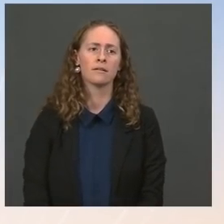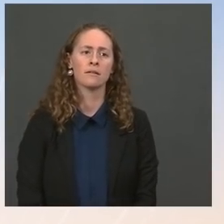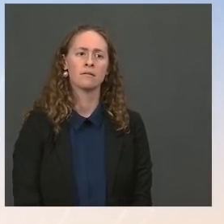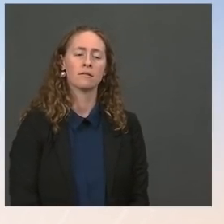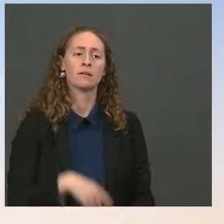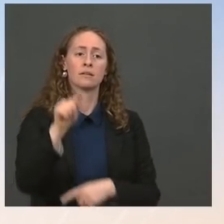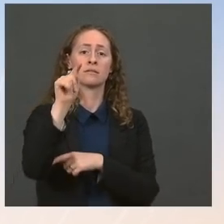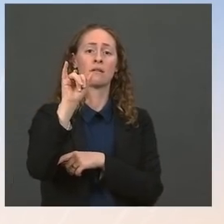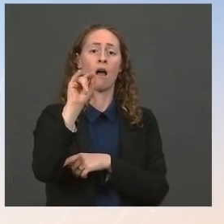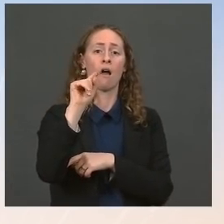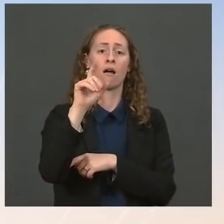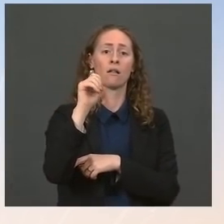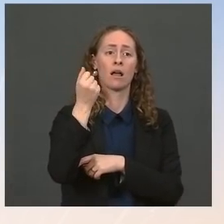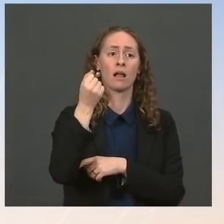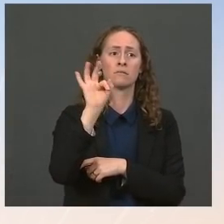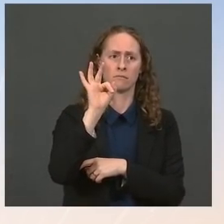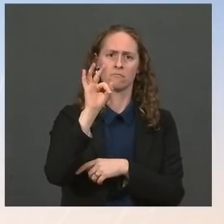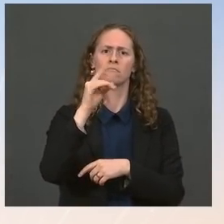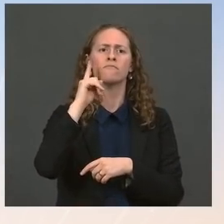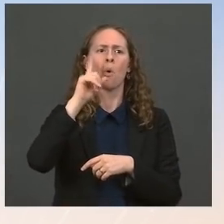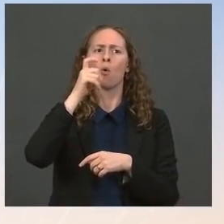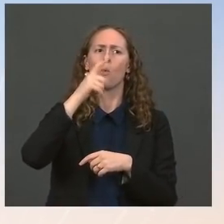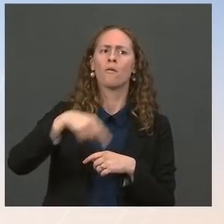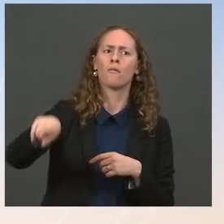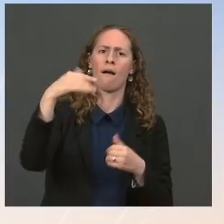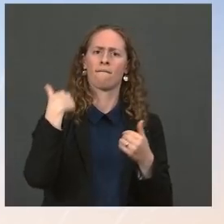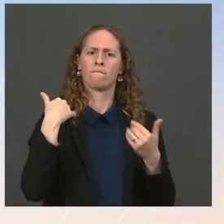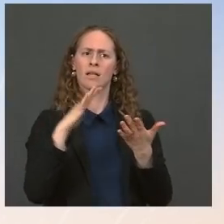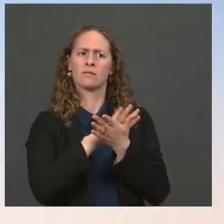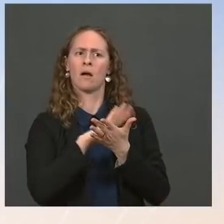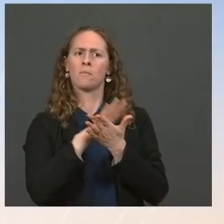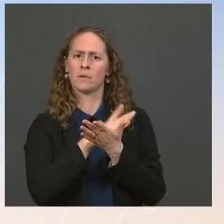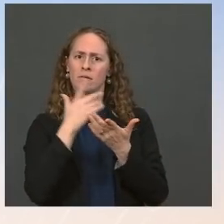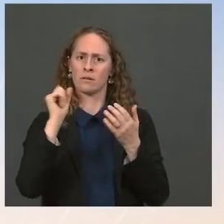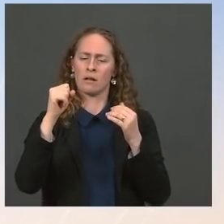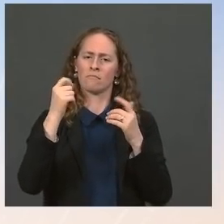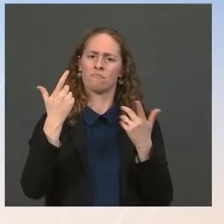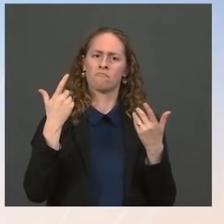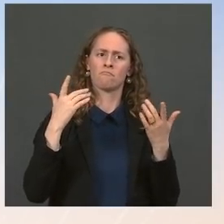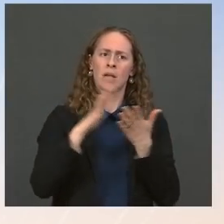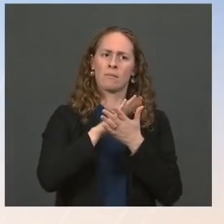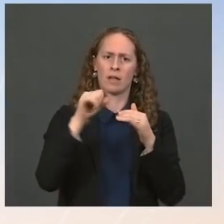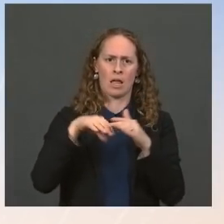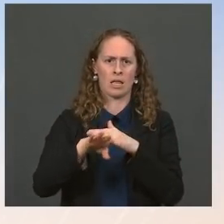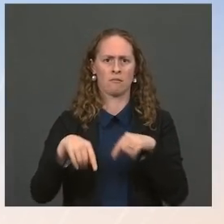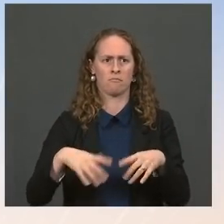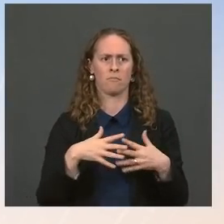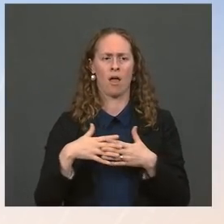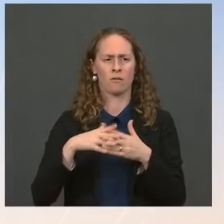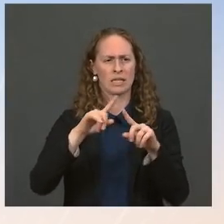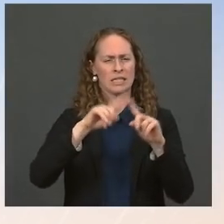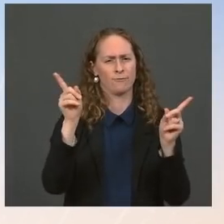who have the proper documentation to come into the United States. It would be a different process. And Title 42, as you know, remains in place.